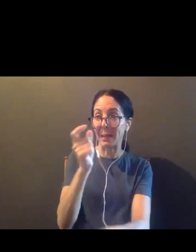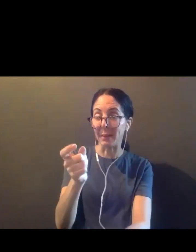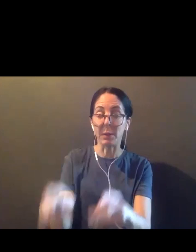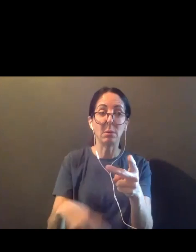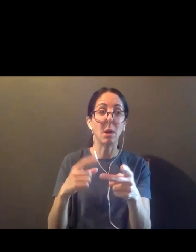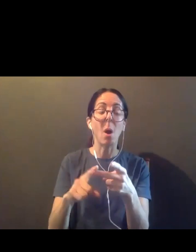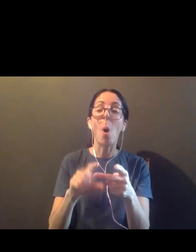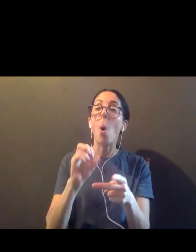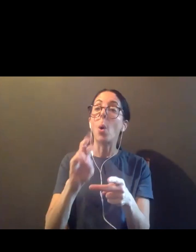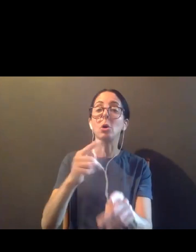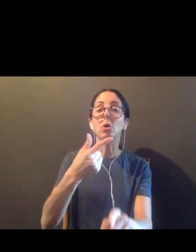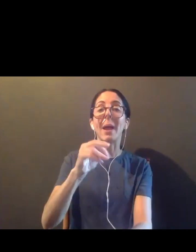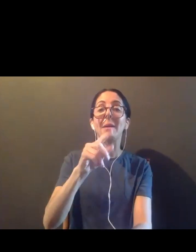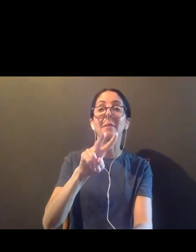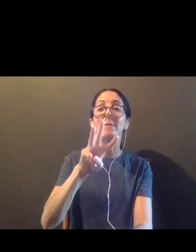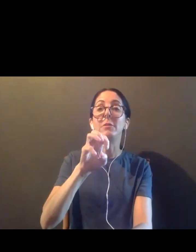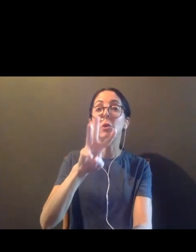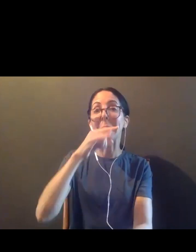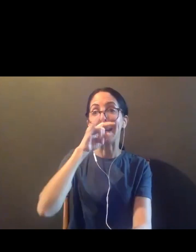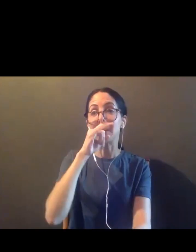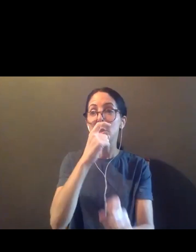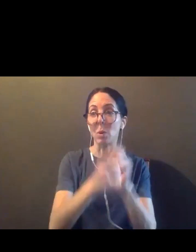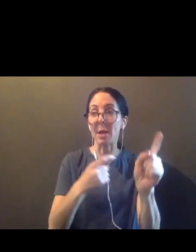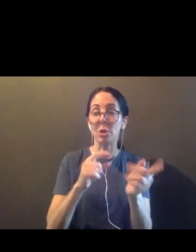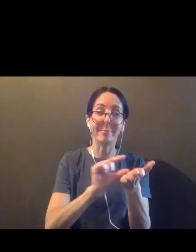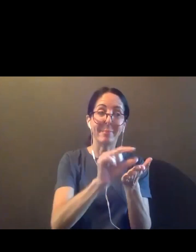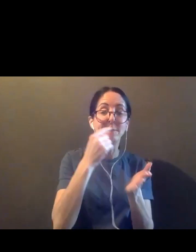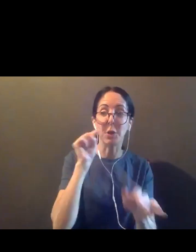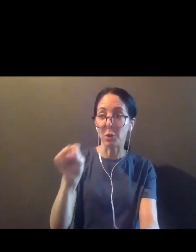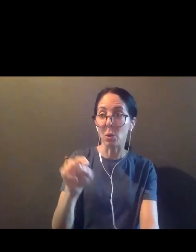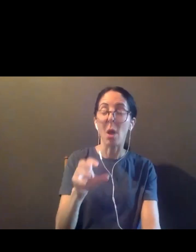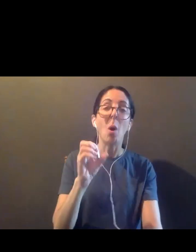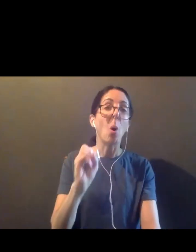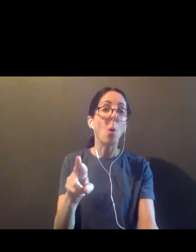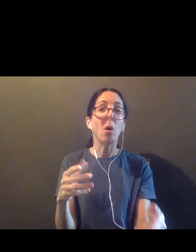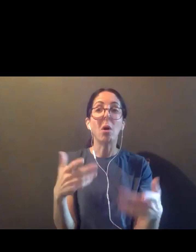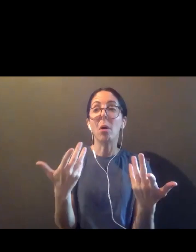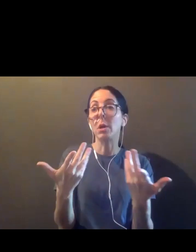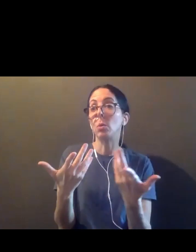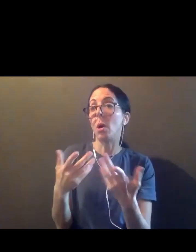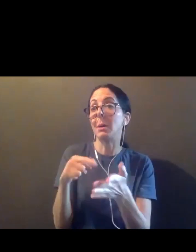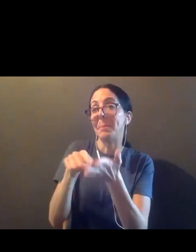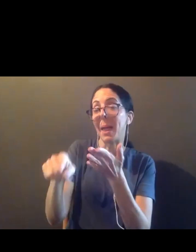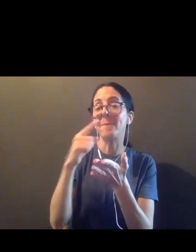to the Grandview Kids donation, or you can just accept it as volunteer owners and we’re happy to do that as well.